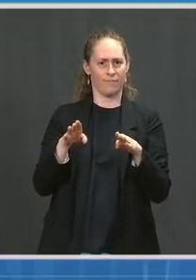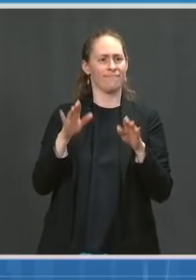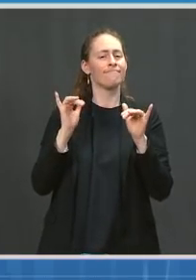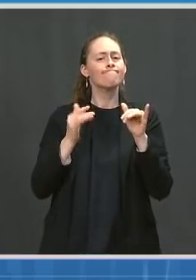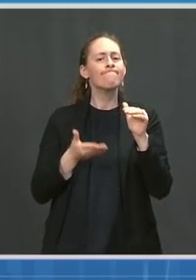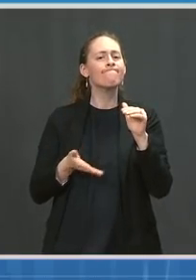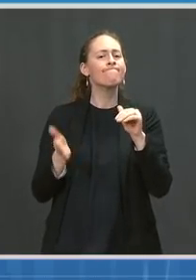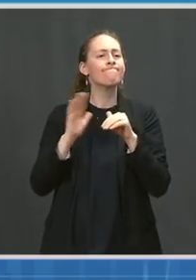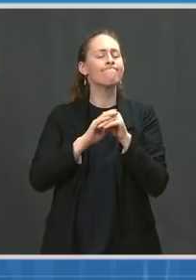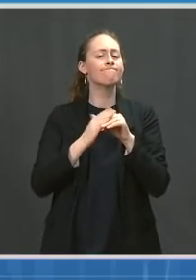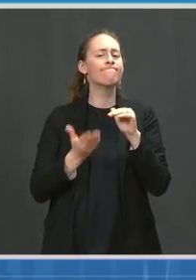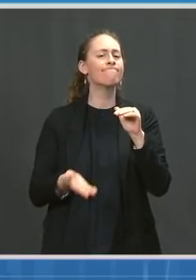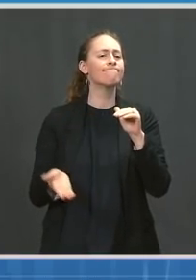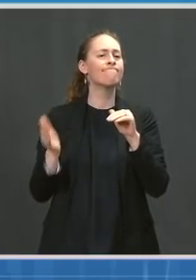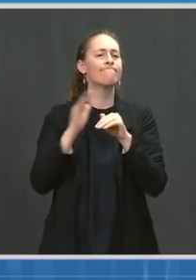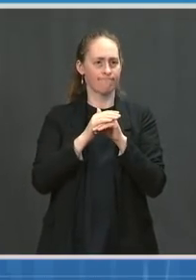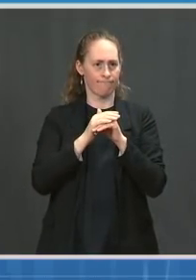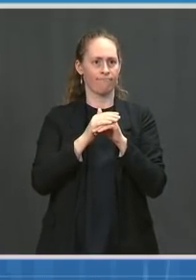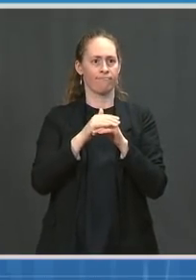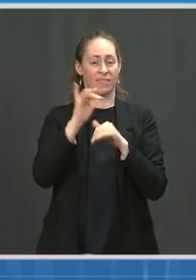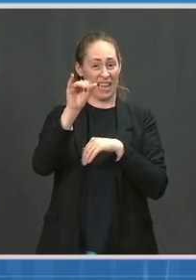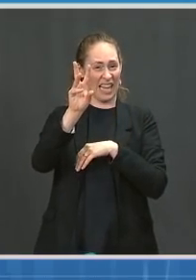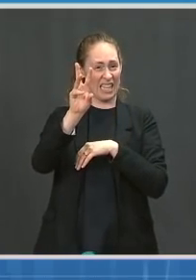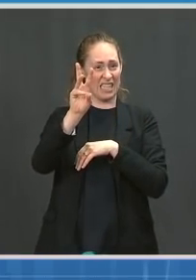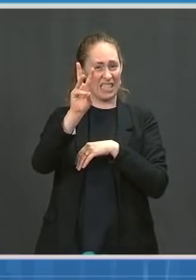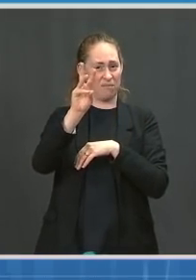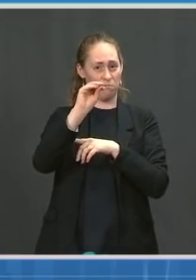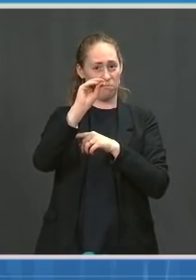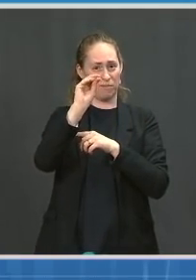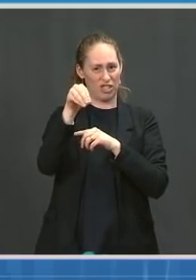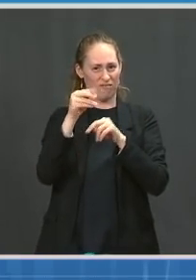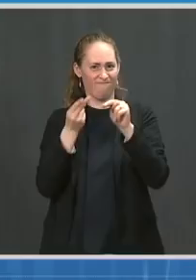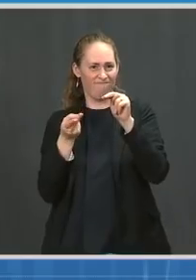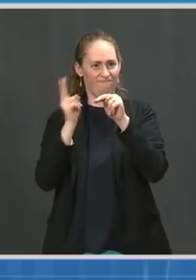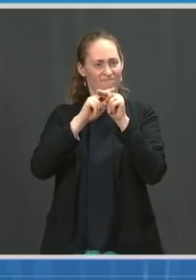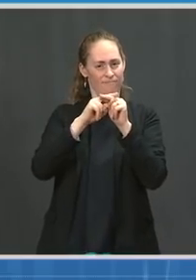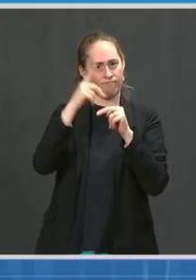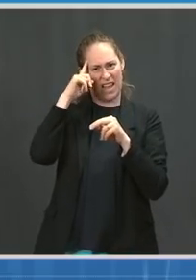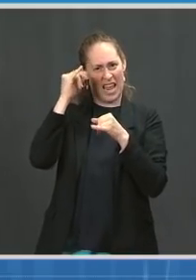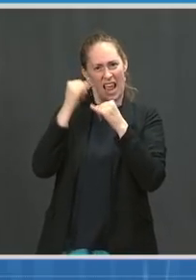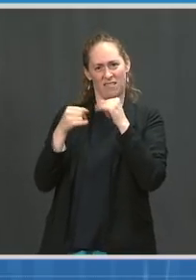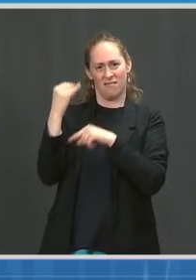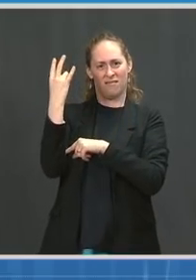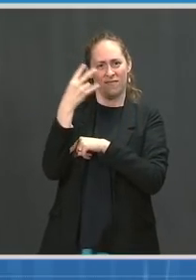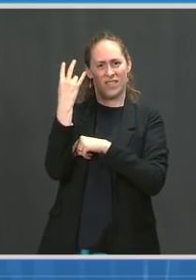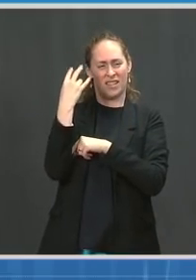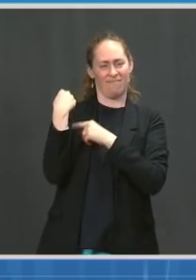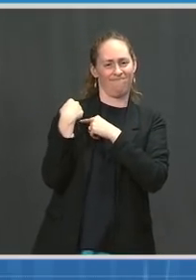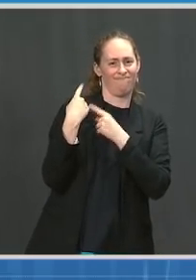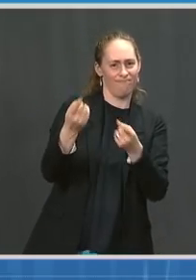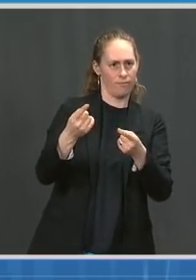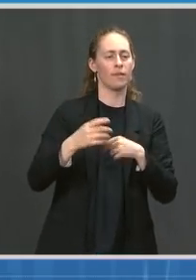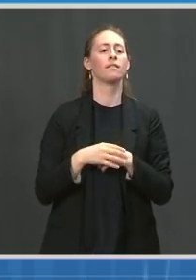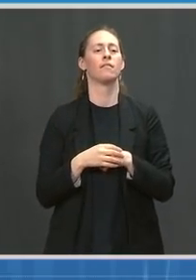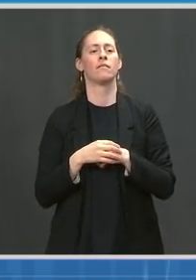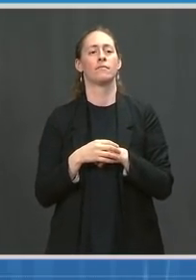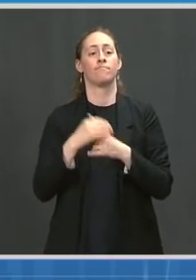now 6 percent over the seven-day period with a seven-day average of 67,530.